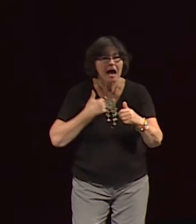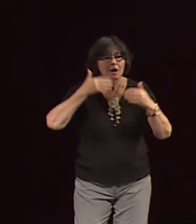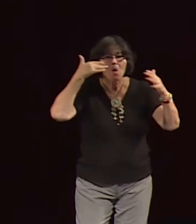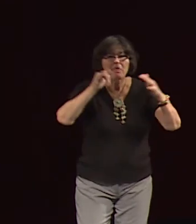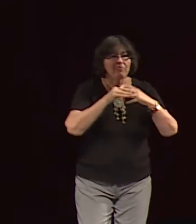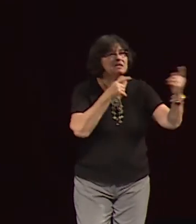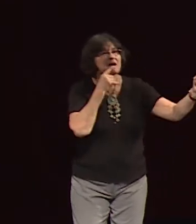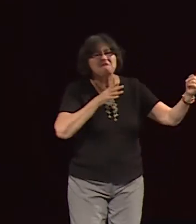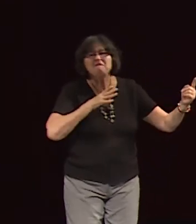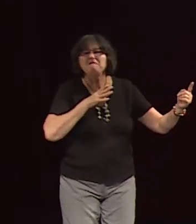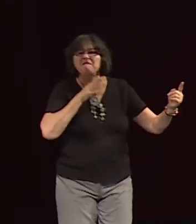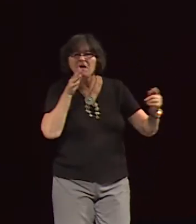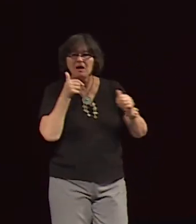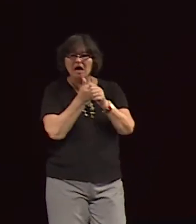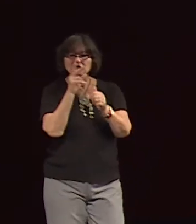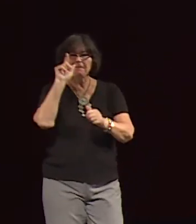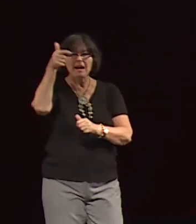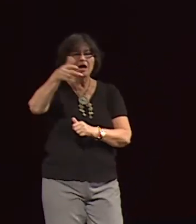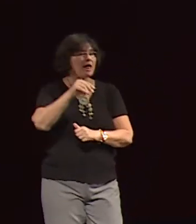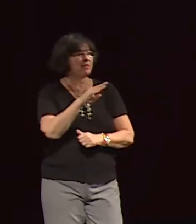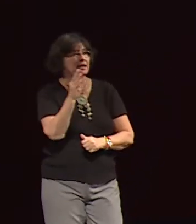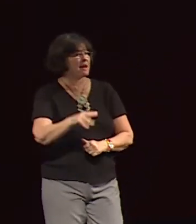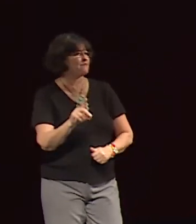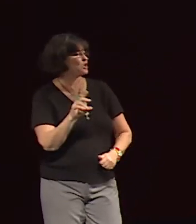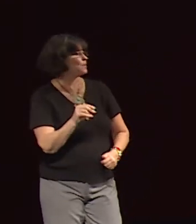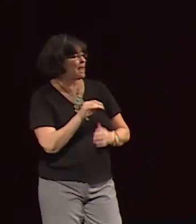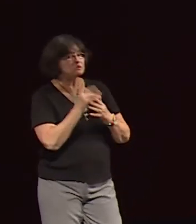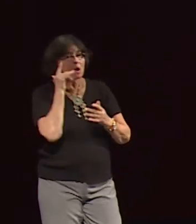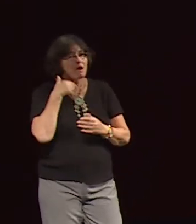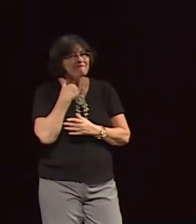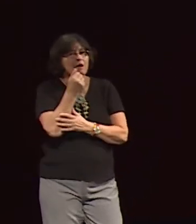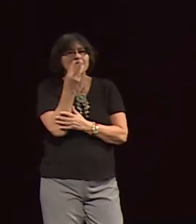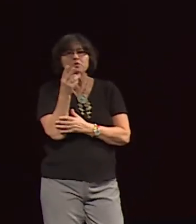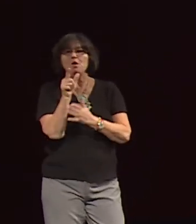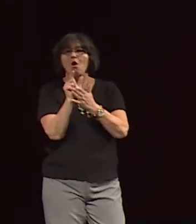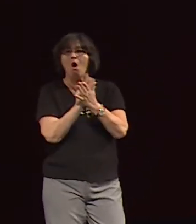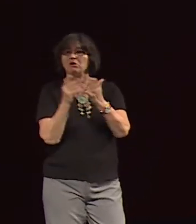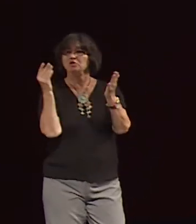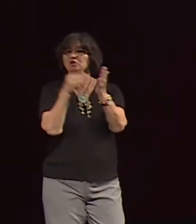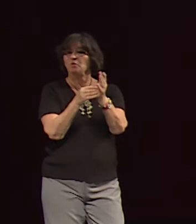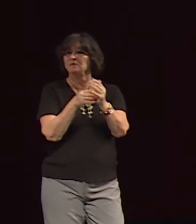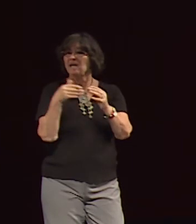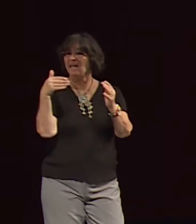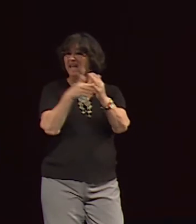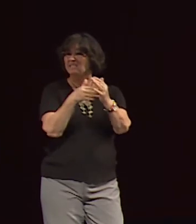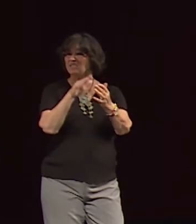they are not in a position where they have to be remediated.